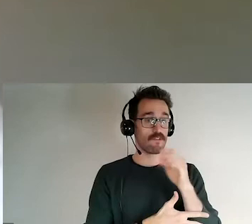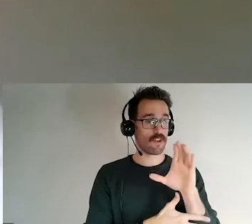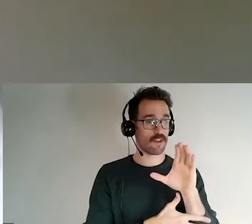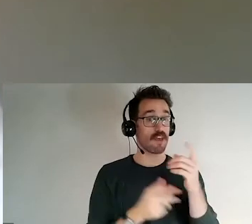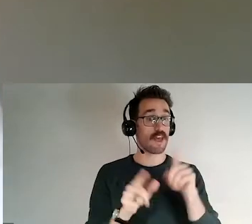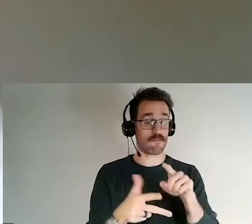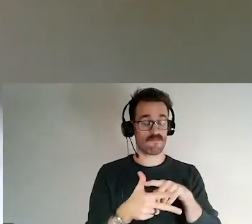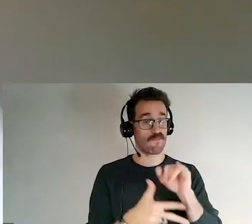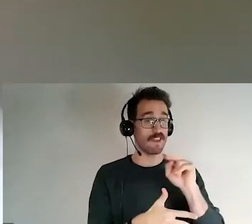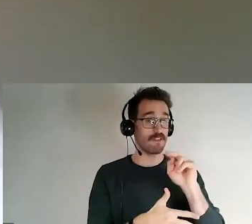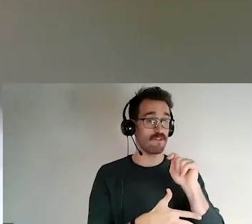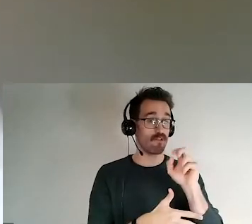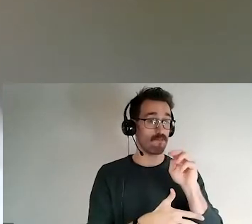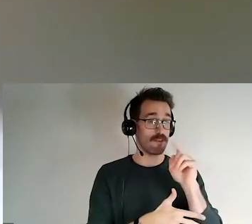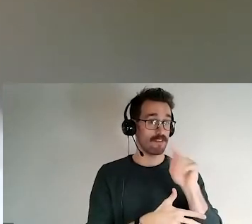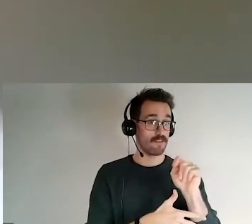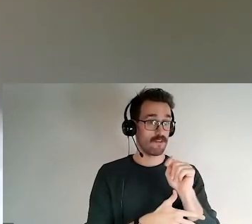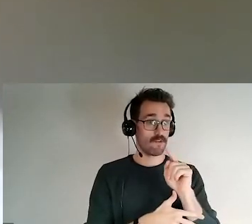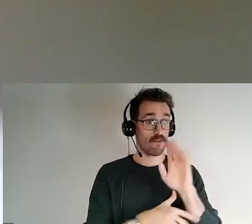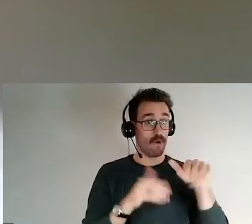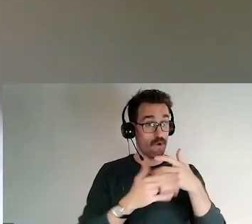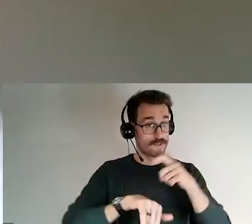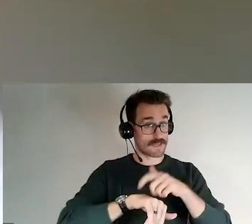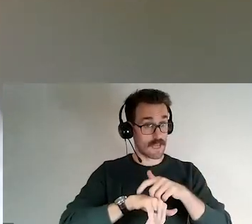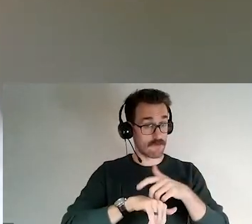People do not always experience signs or symptoms of their condition;